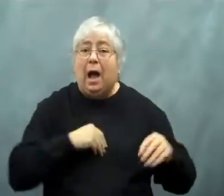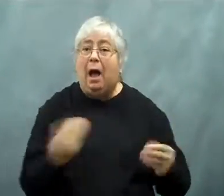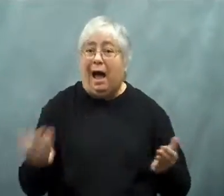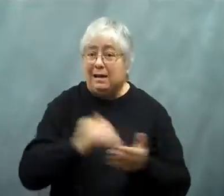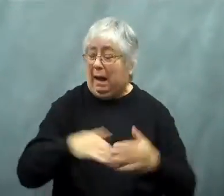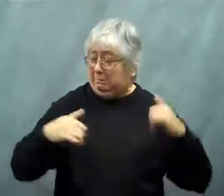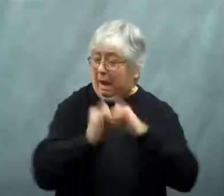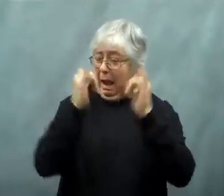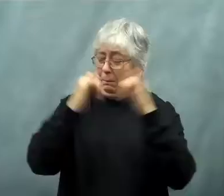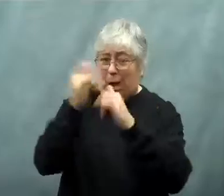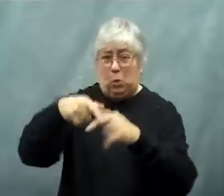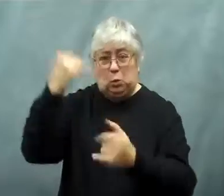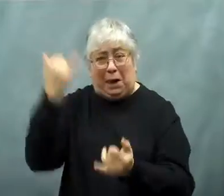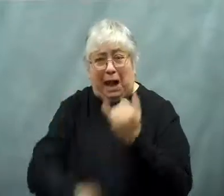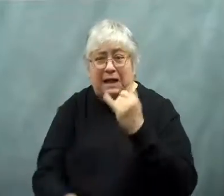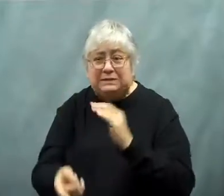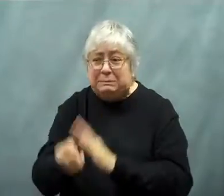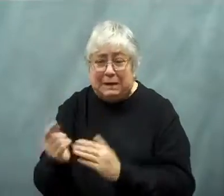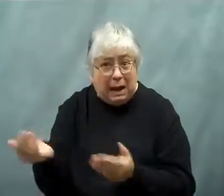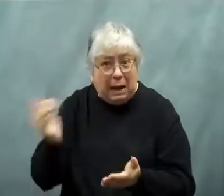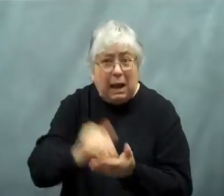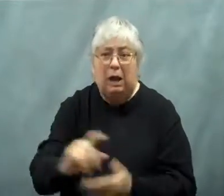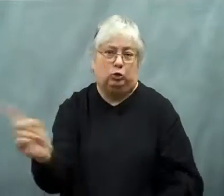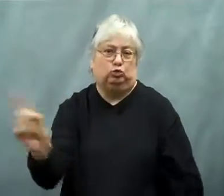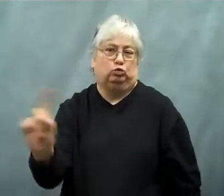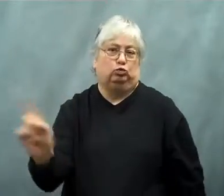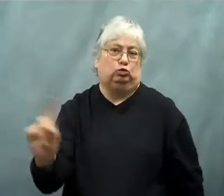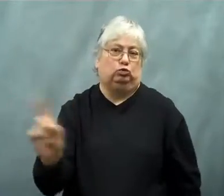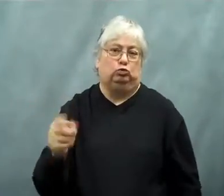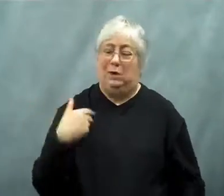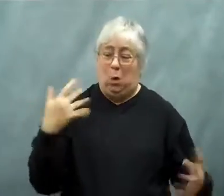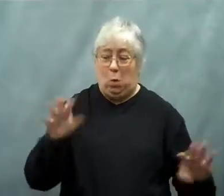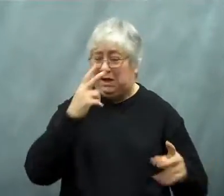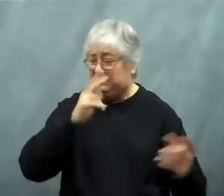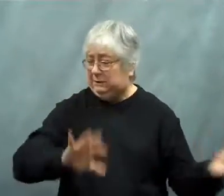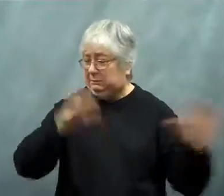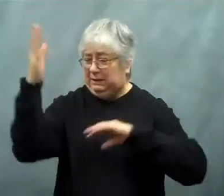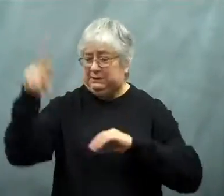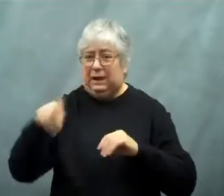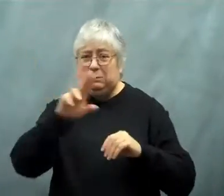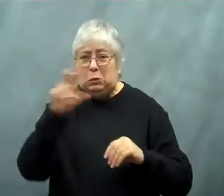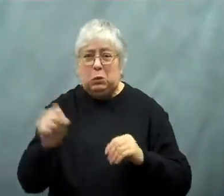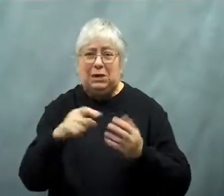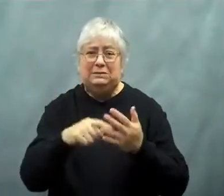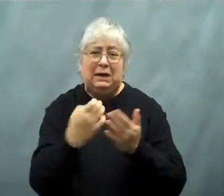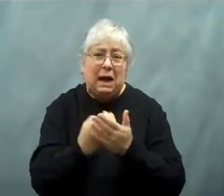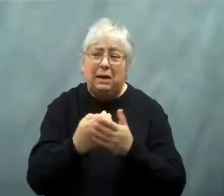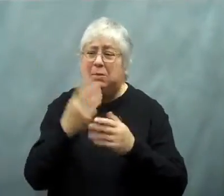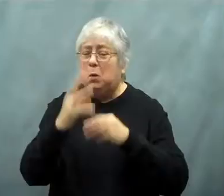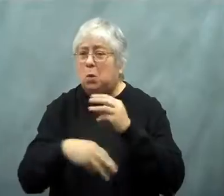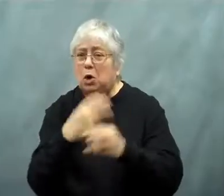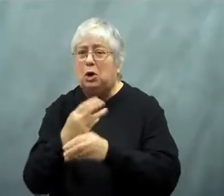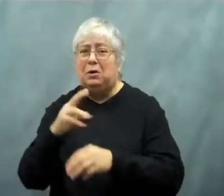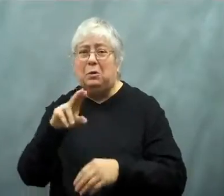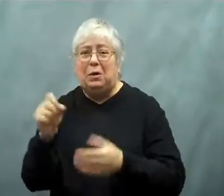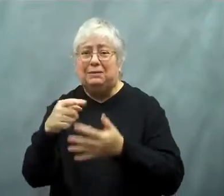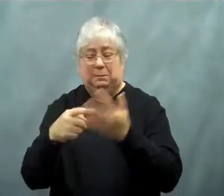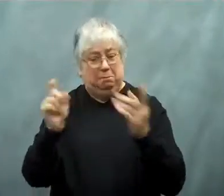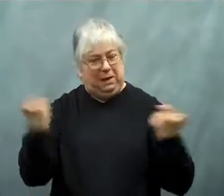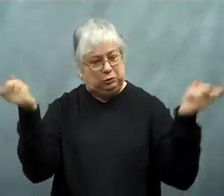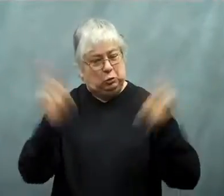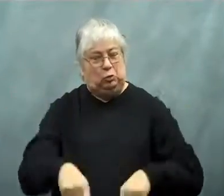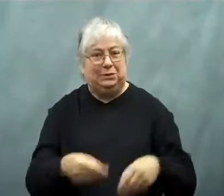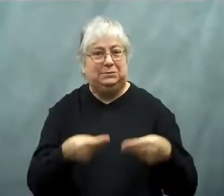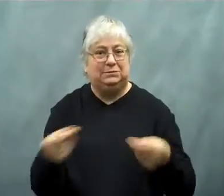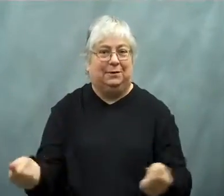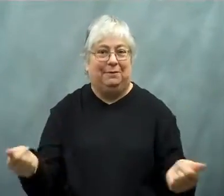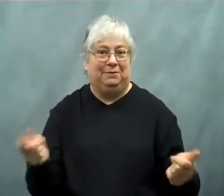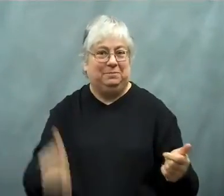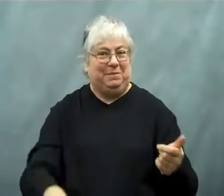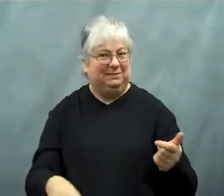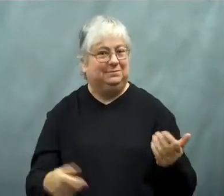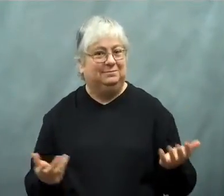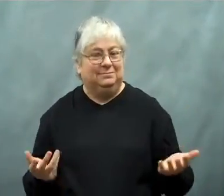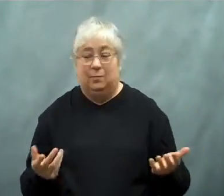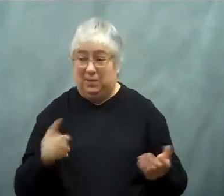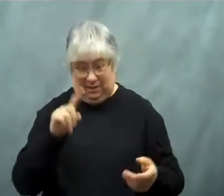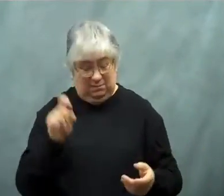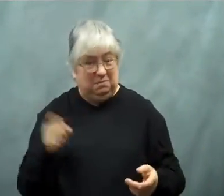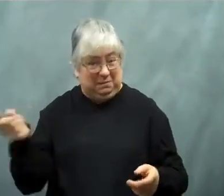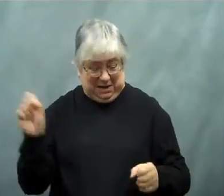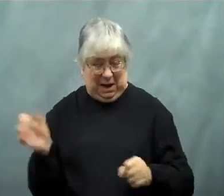Butting heads again until the last minute was not going to be acceptable.